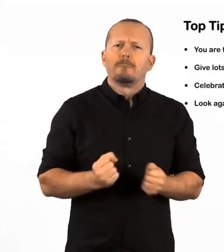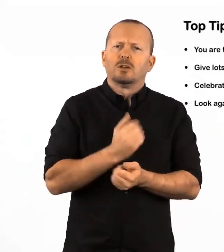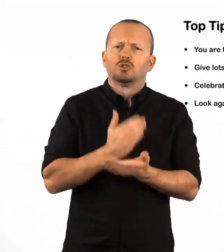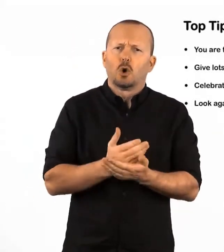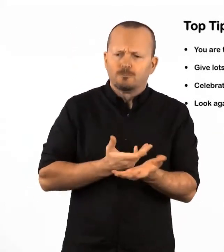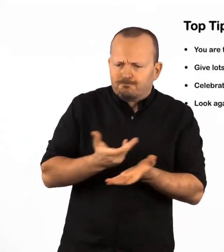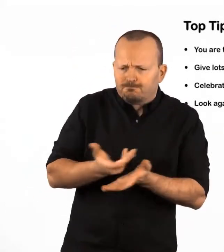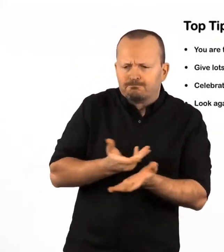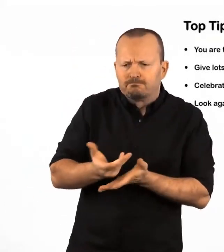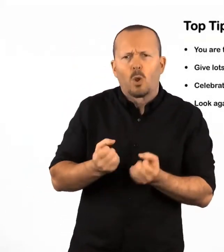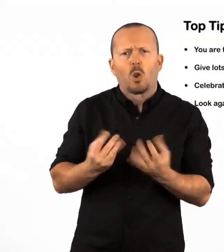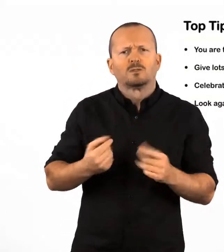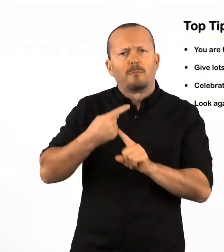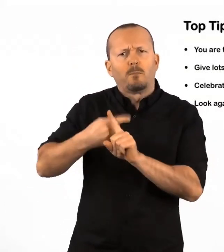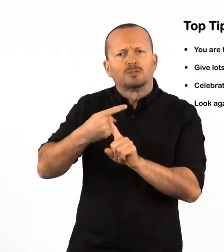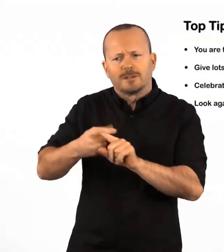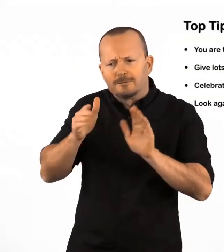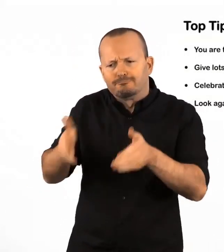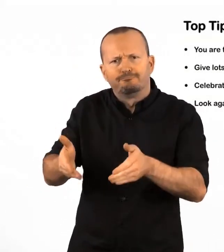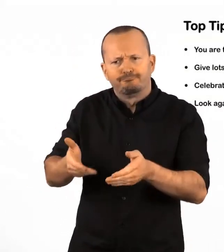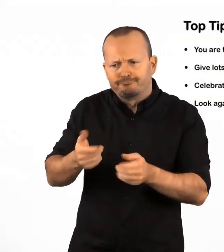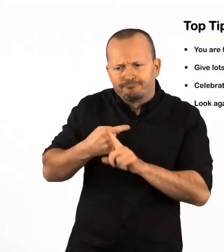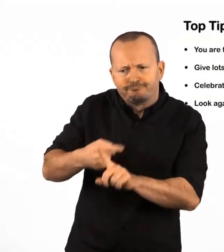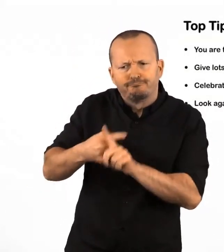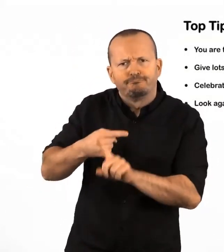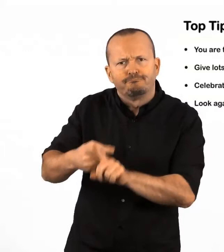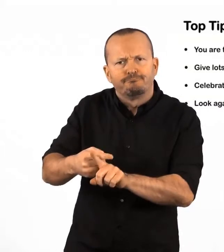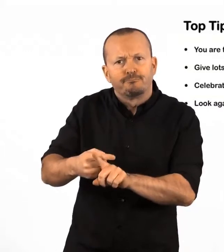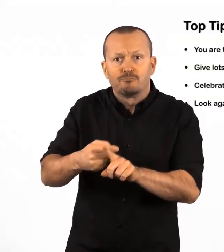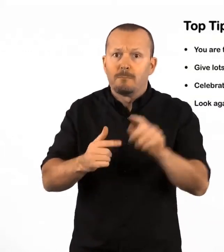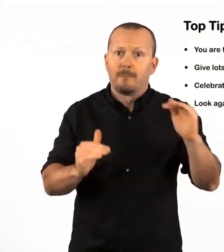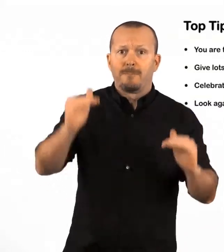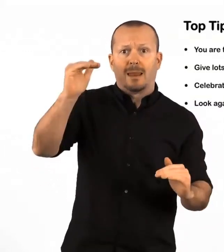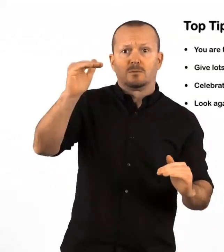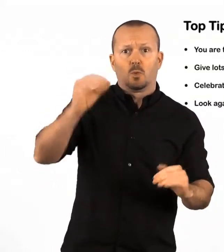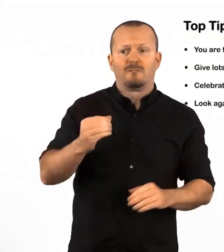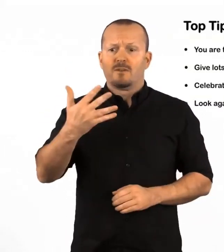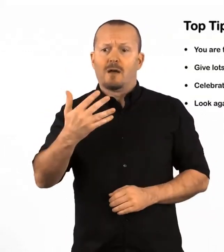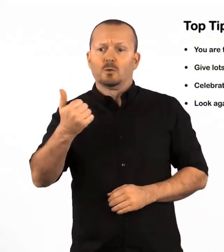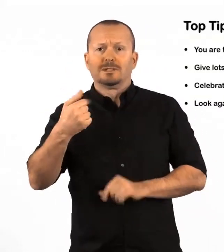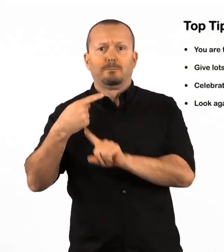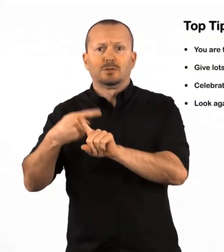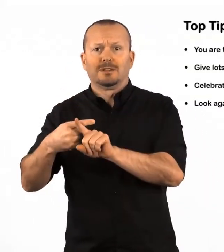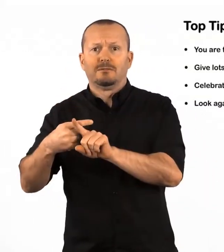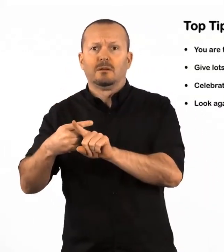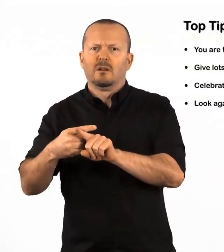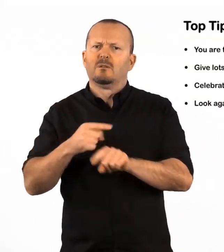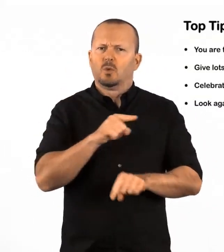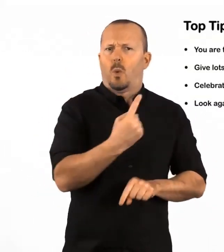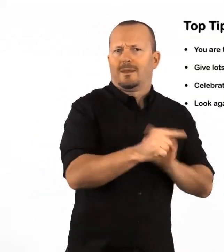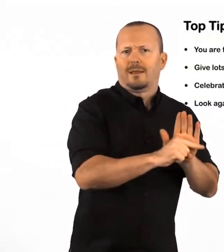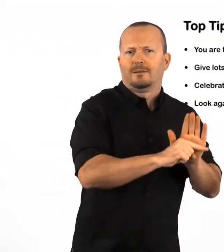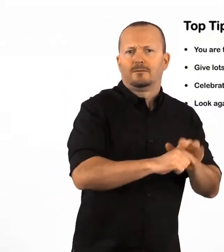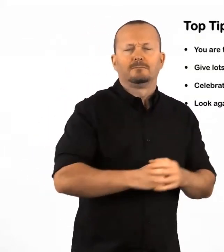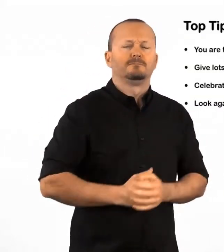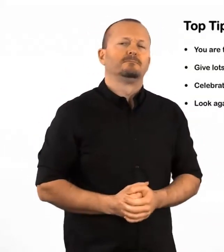Give lots of positive attention – five or six positives to one negative.